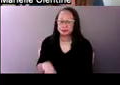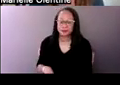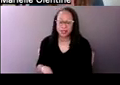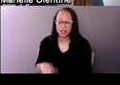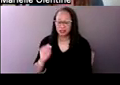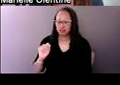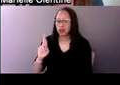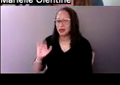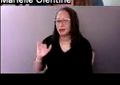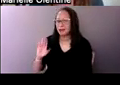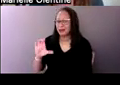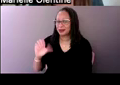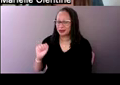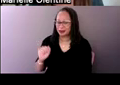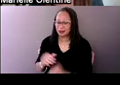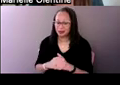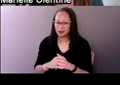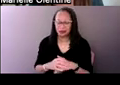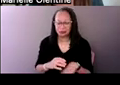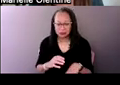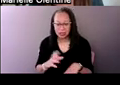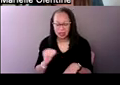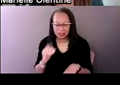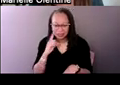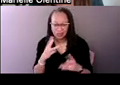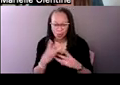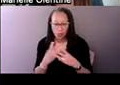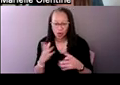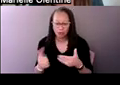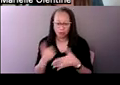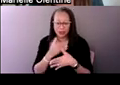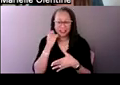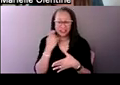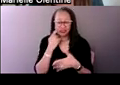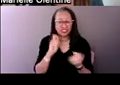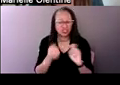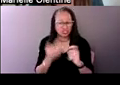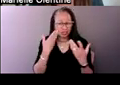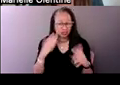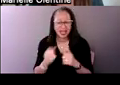So just definitely want to echo, ask for anything that you can and the worst thing that can happen is they'll say no.